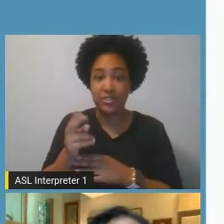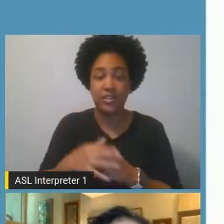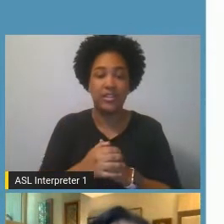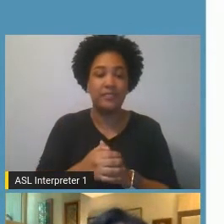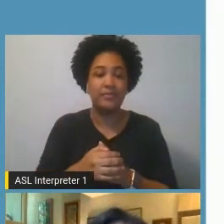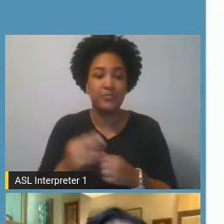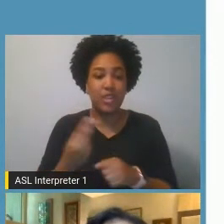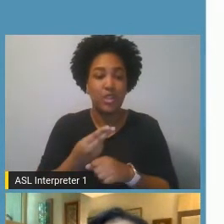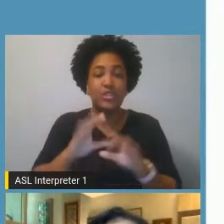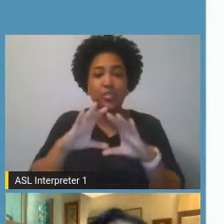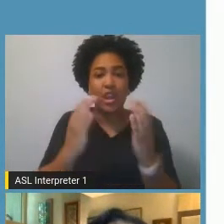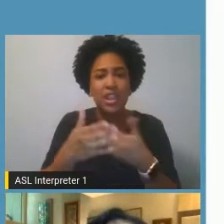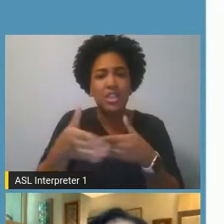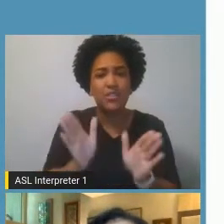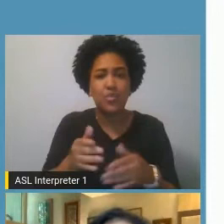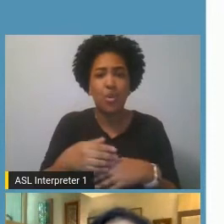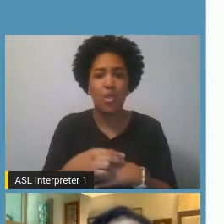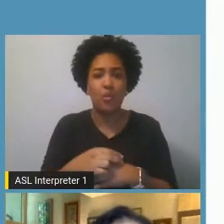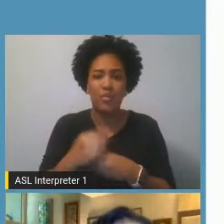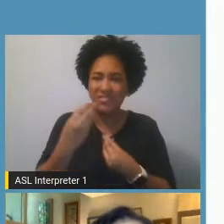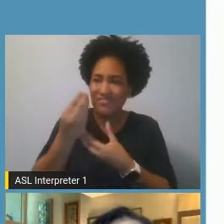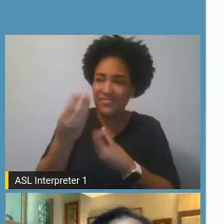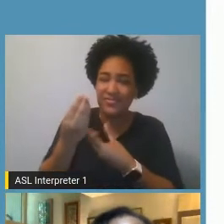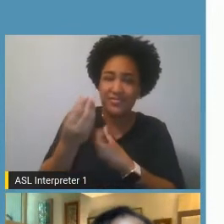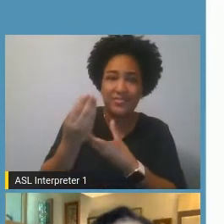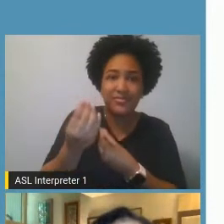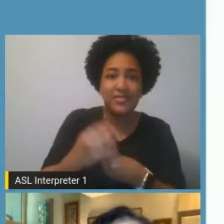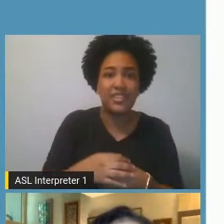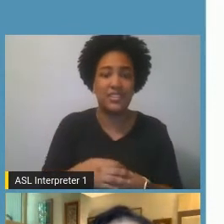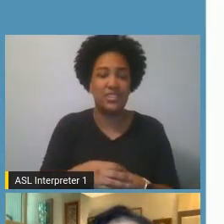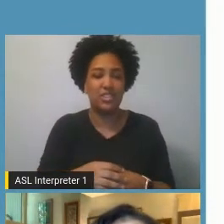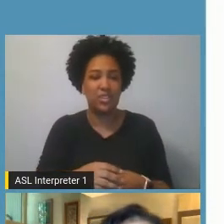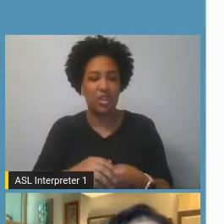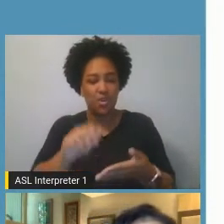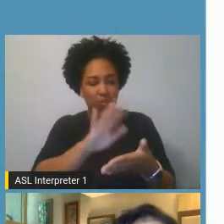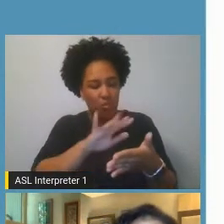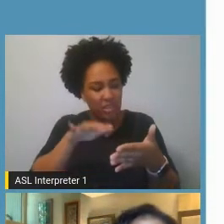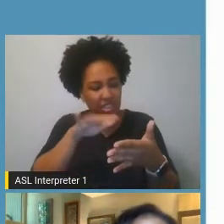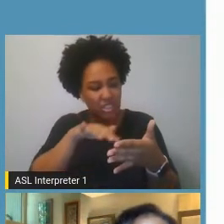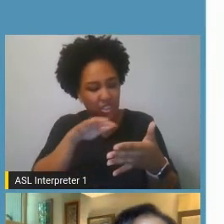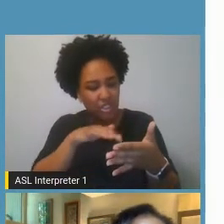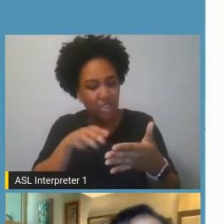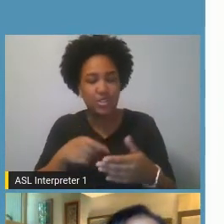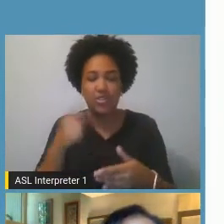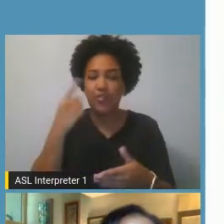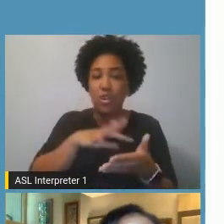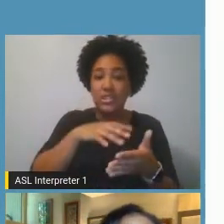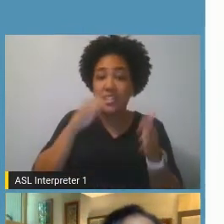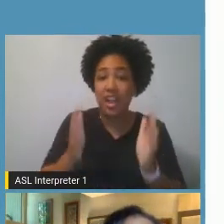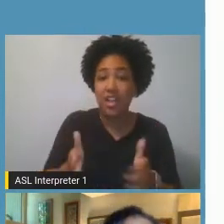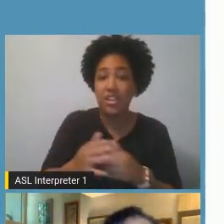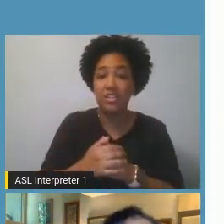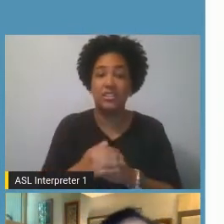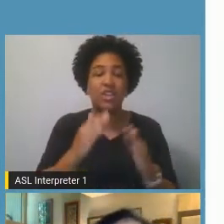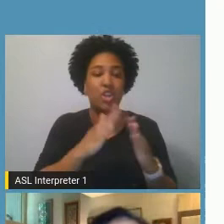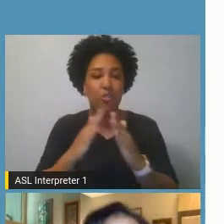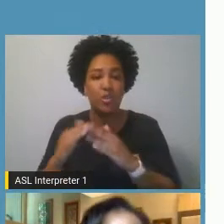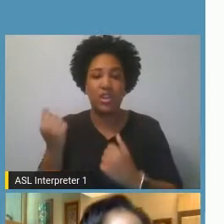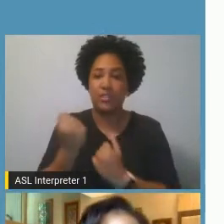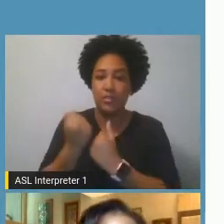for reference, research, scholars, as well as community engagement. Today I want to talk about